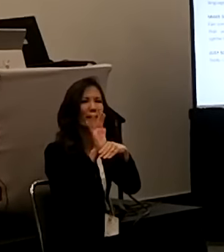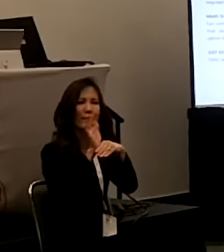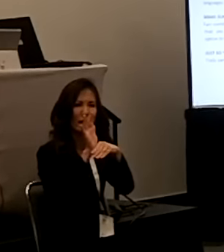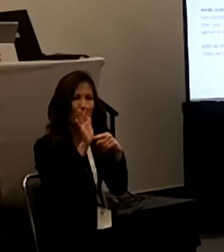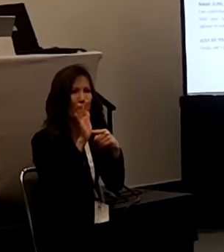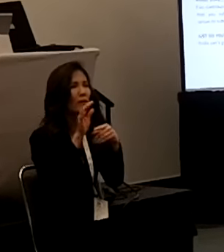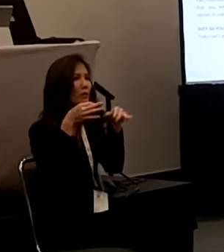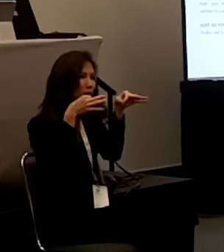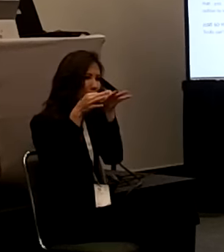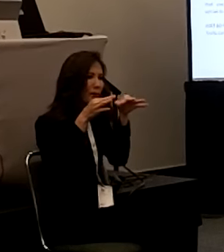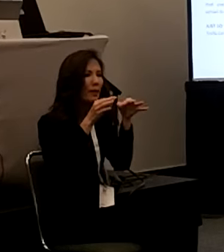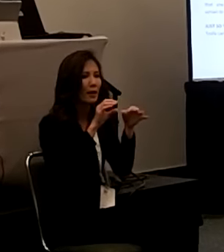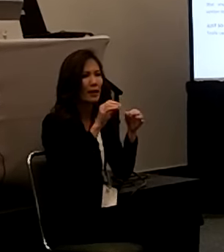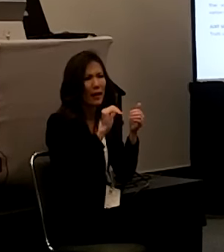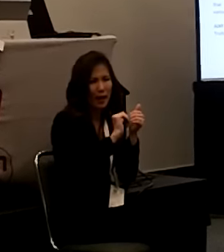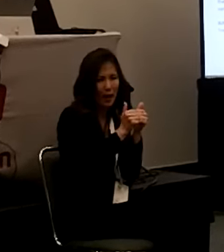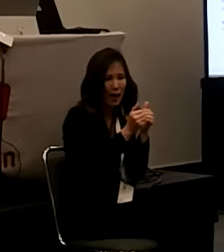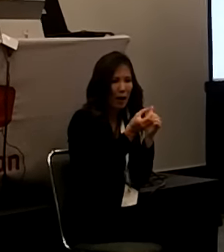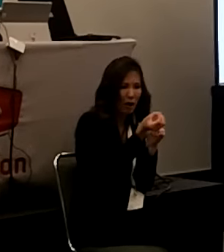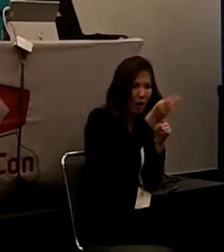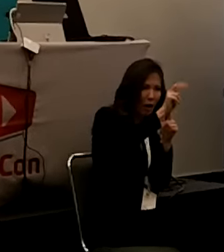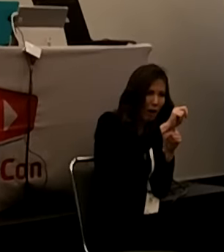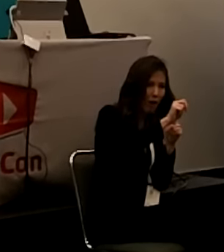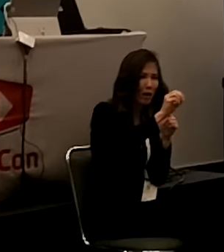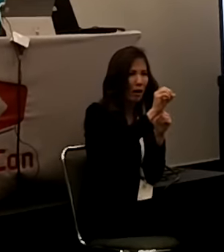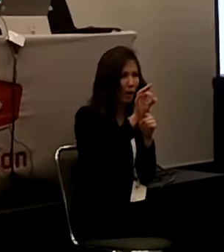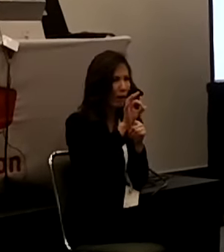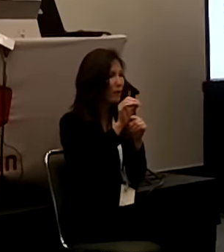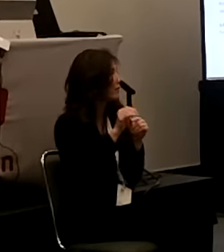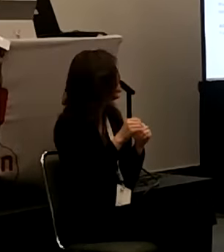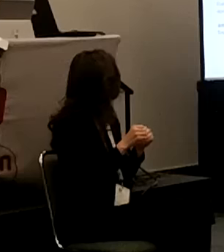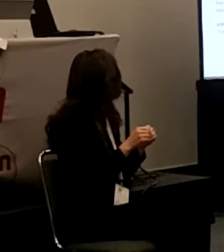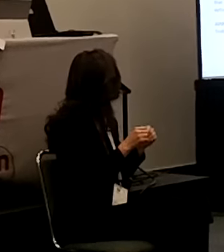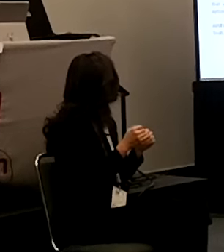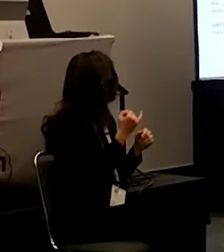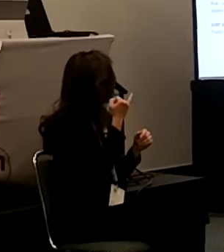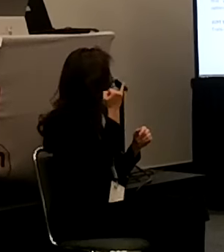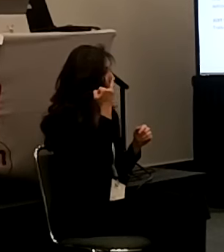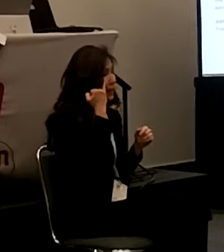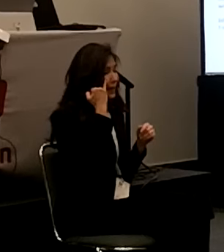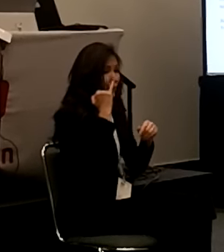how to turn on and all that, but if you don't have the option in your setting,